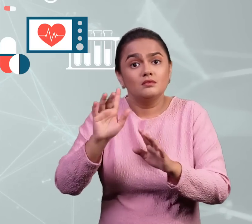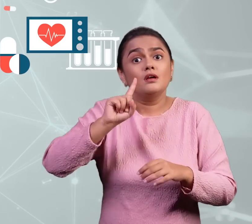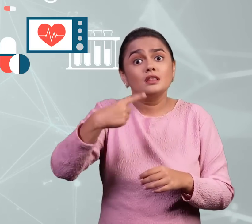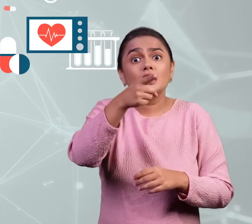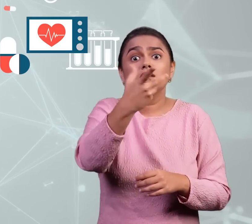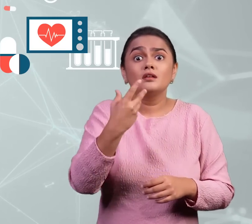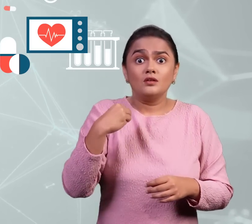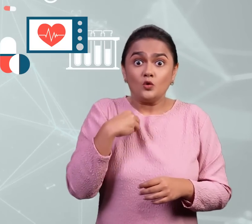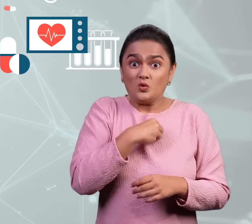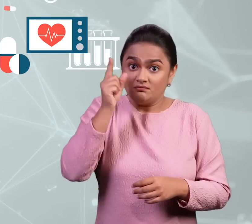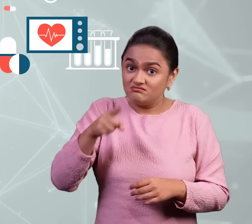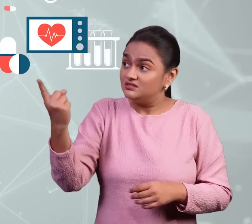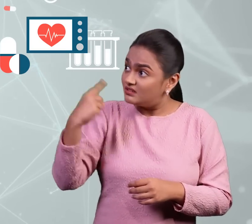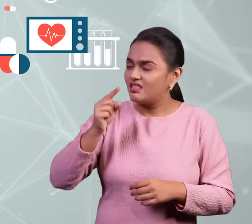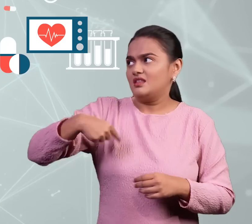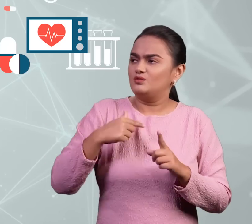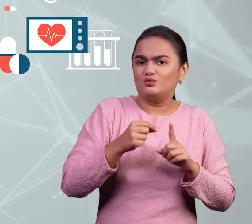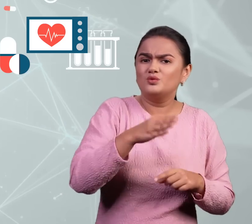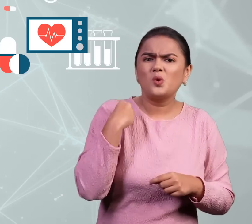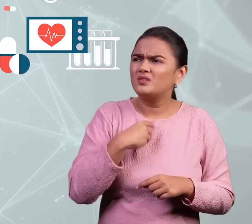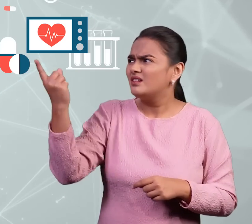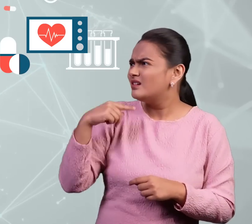you don't need to wait for your doctor's advice.